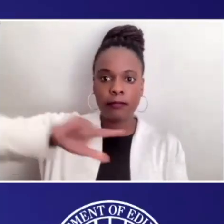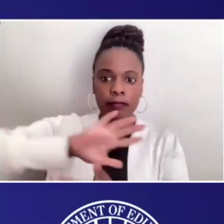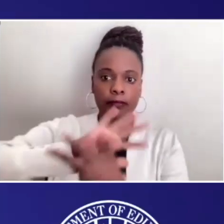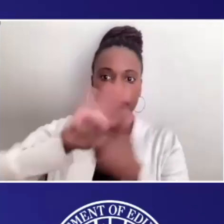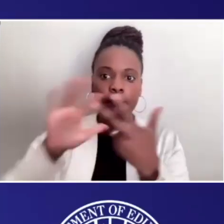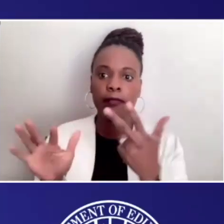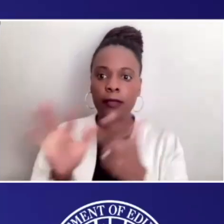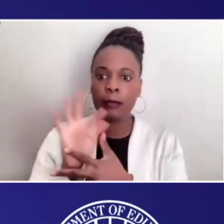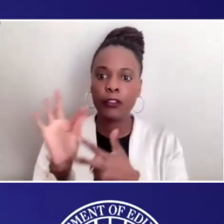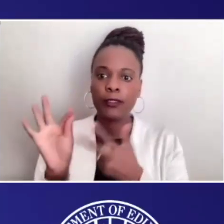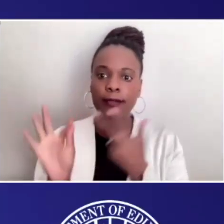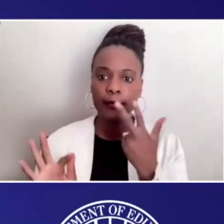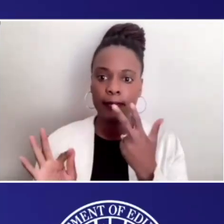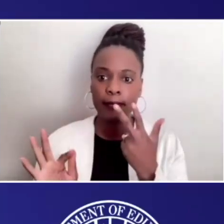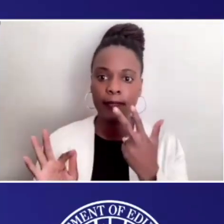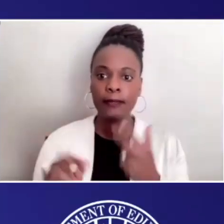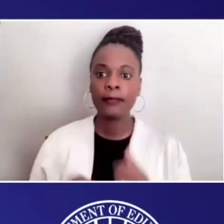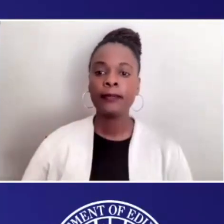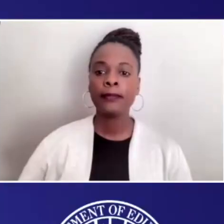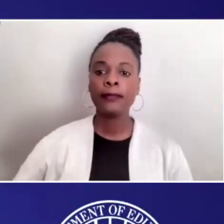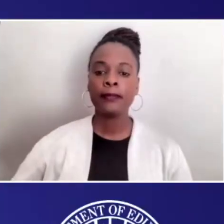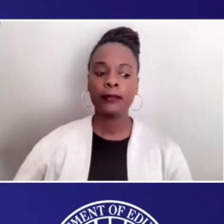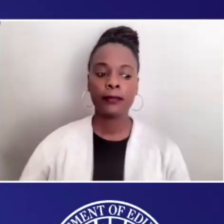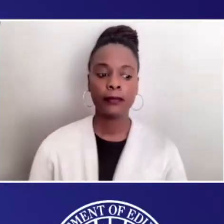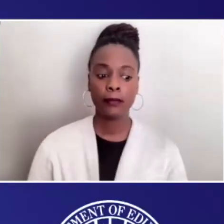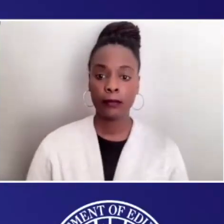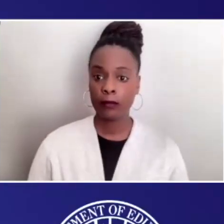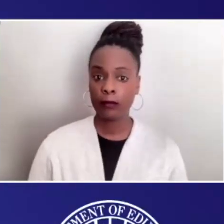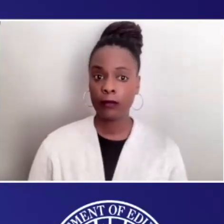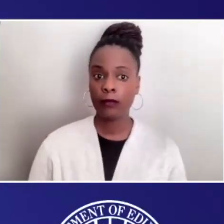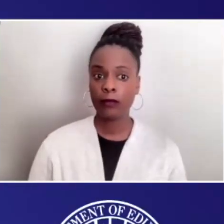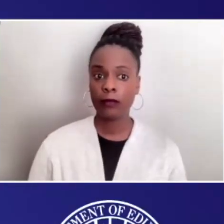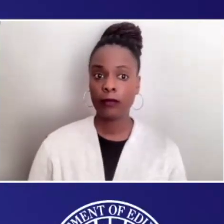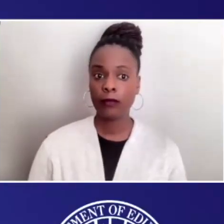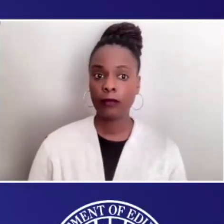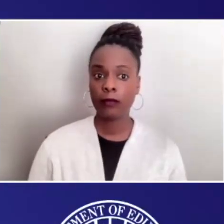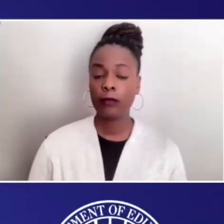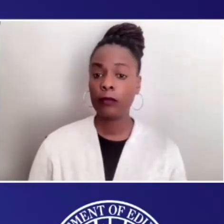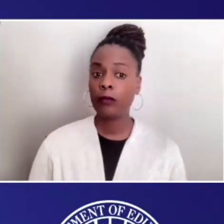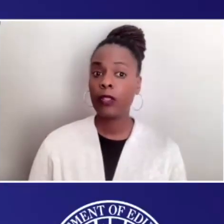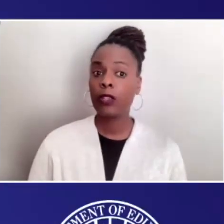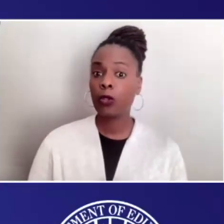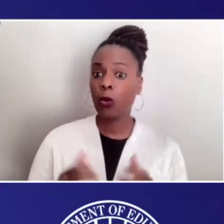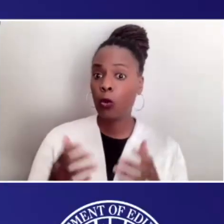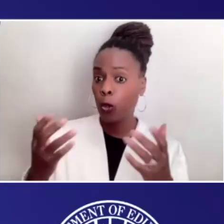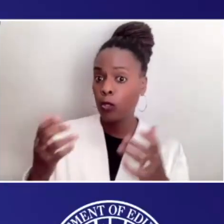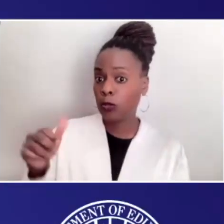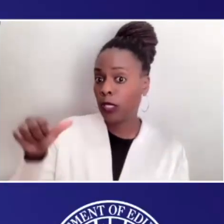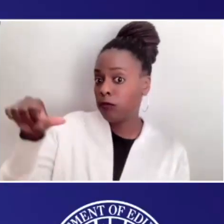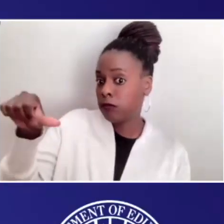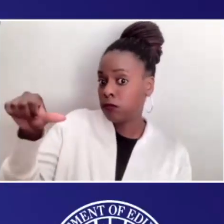So that -- it's, it's do you want to say thumbs sideways because you don't agree with every single provision,